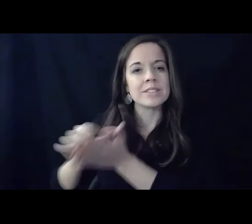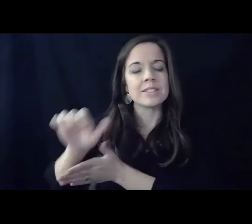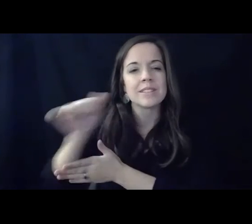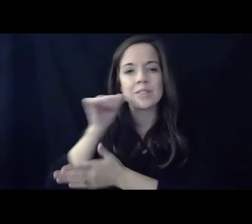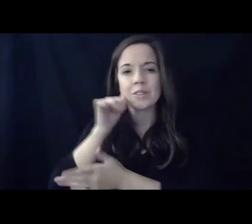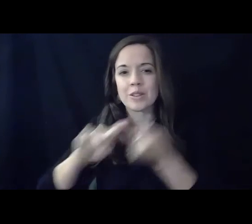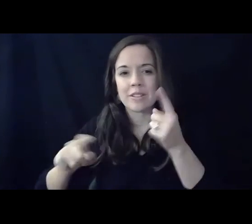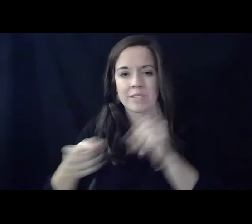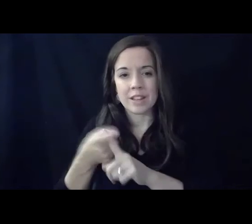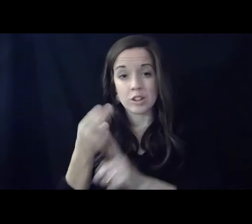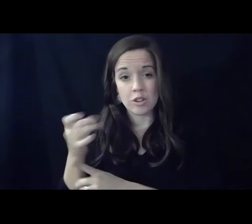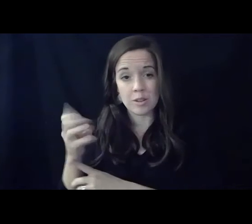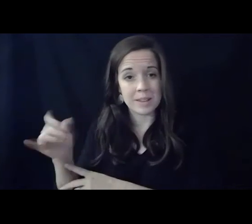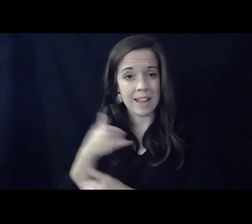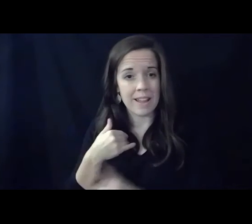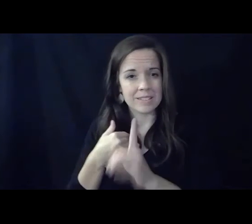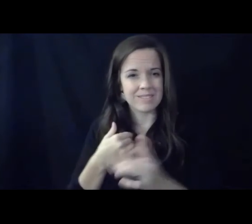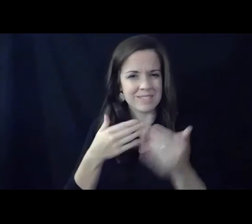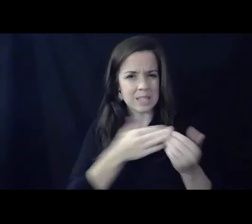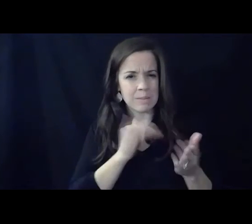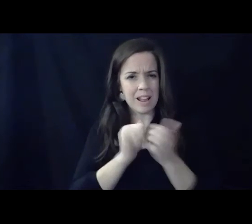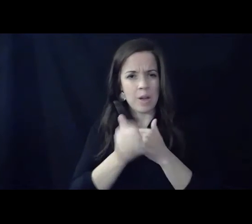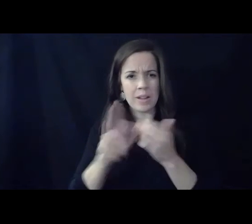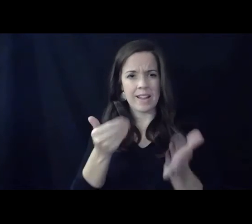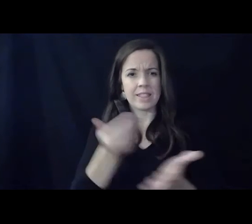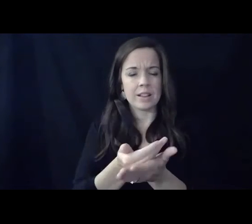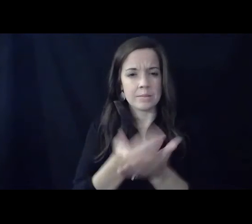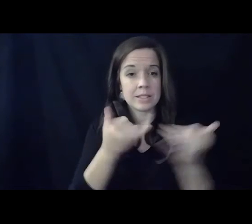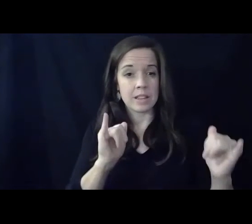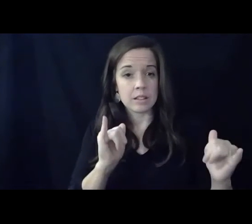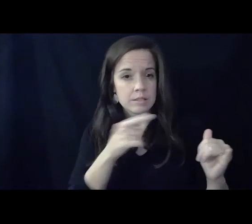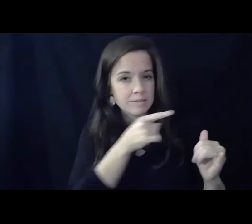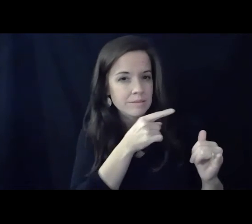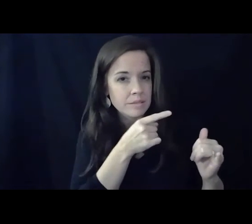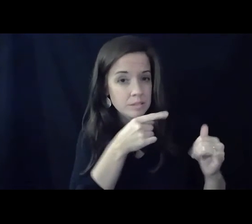It shouldn’t matter how I got there, and yet— Did you walk through the door on your own two feet?